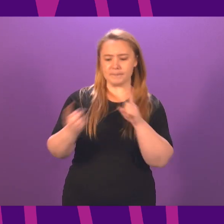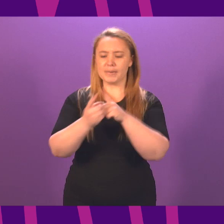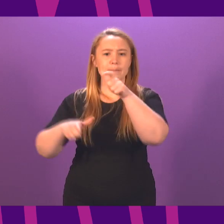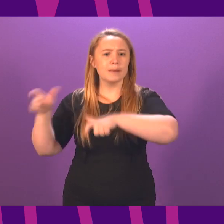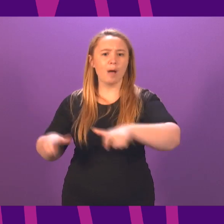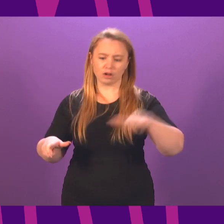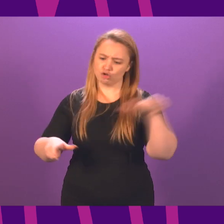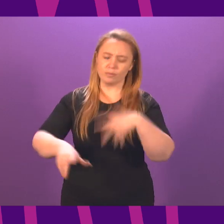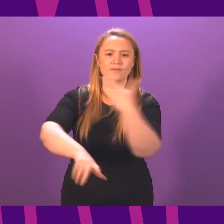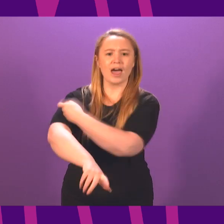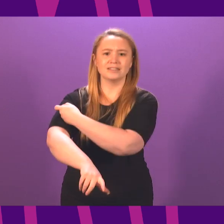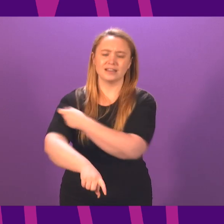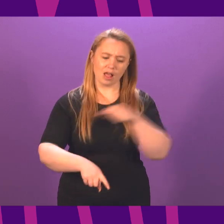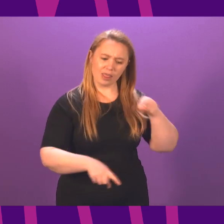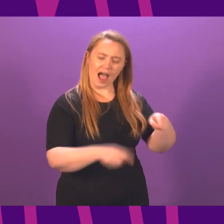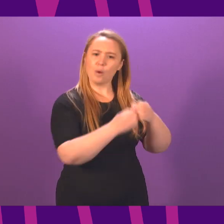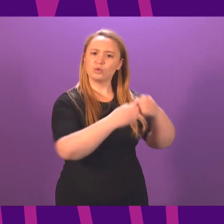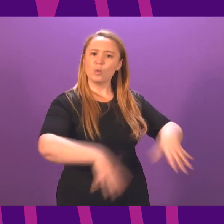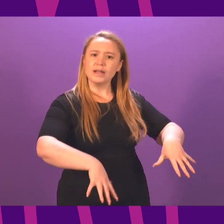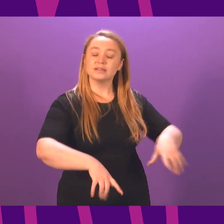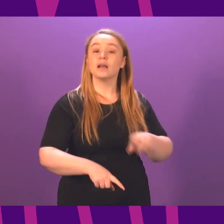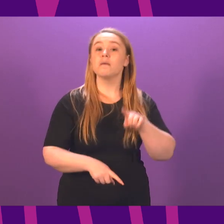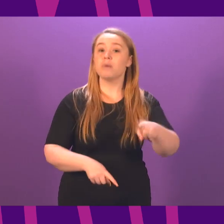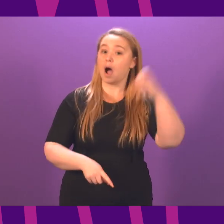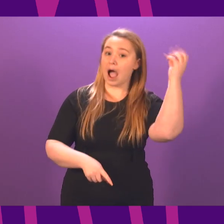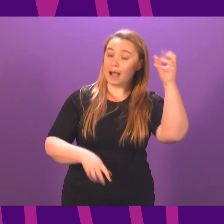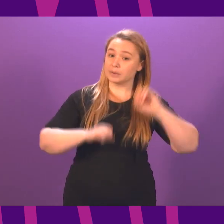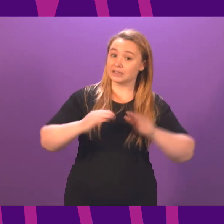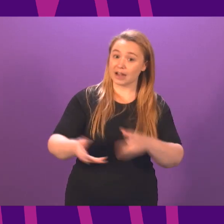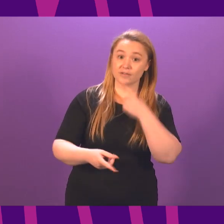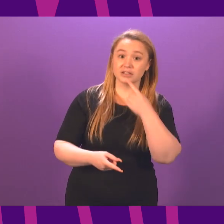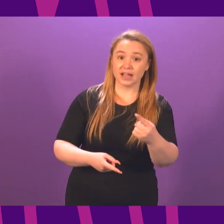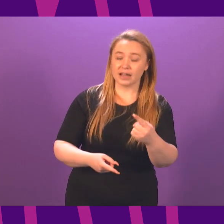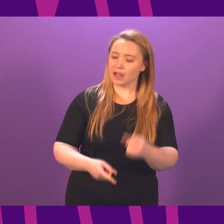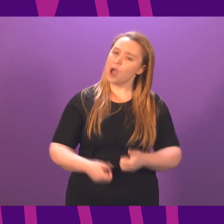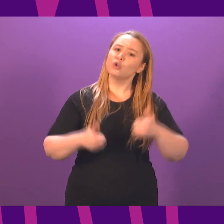The Ambulance Service’s argument is that that was a pragmatic decision to avoid wasting vaccines.